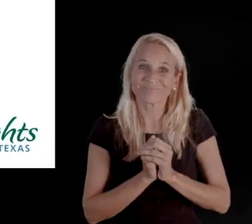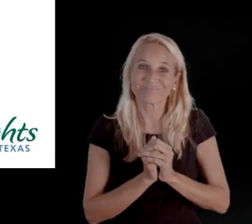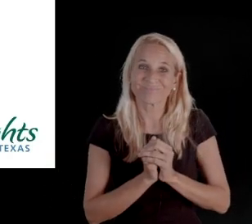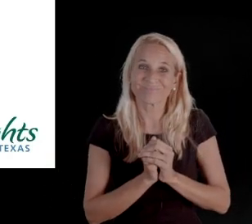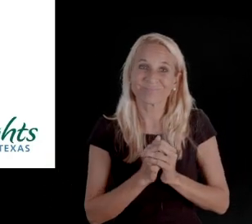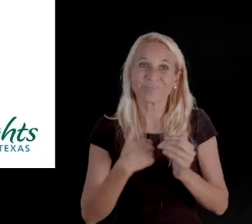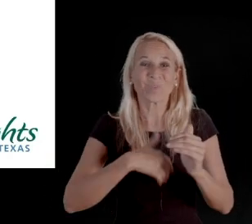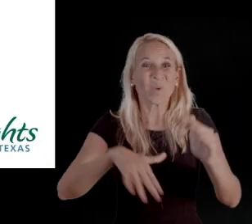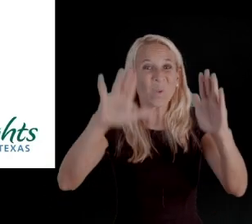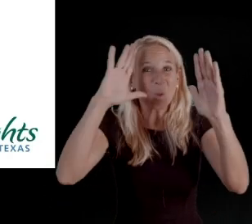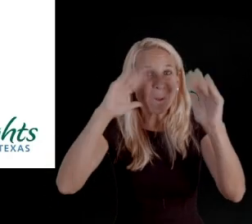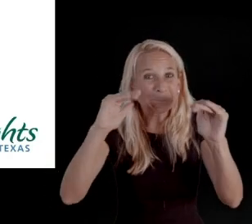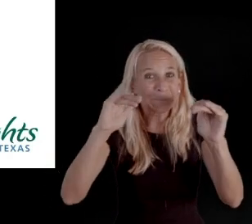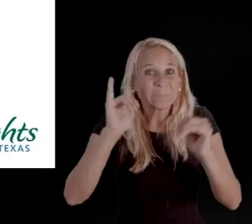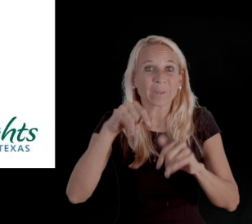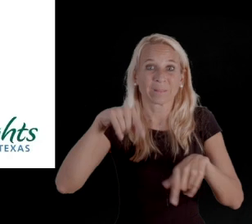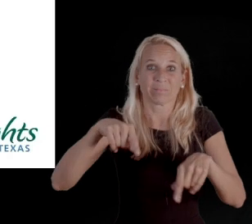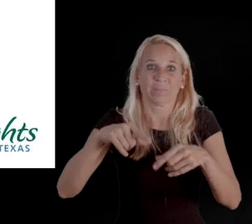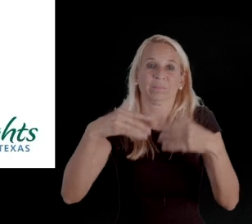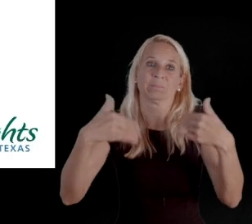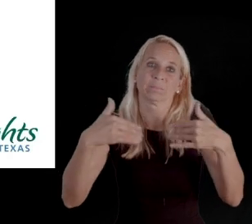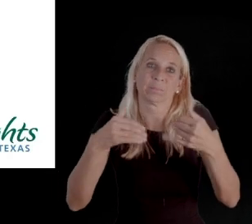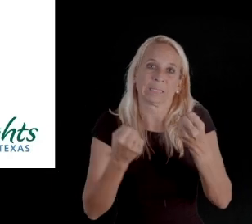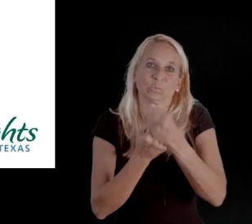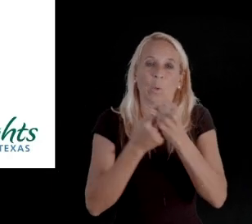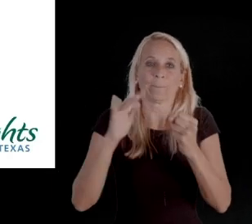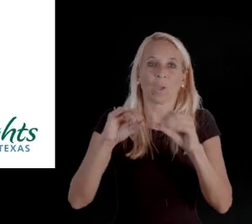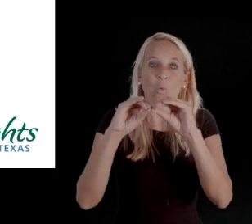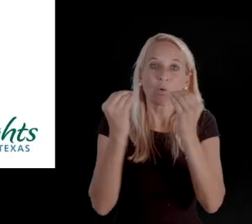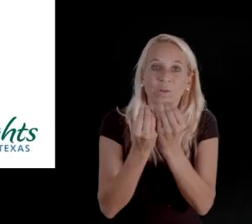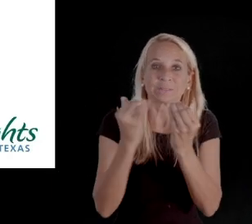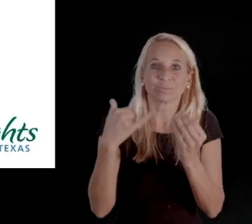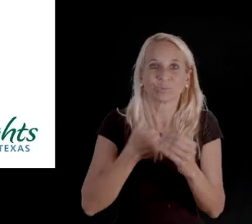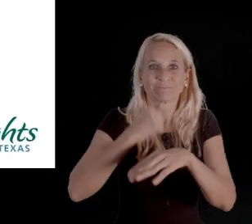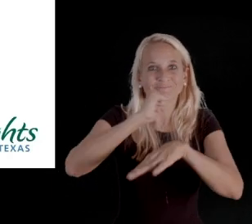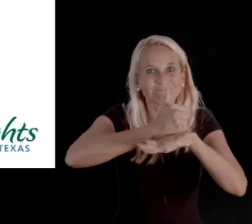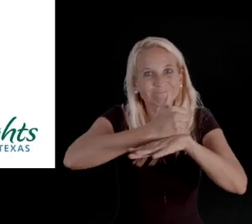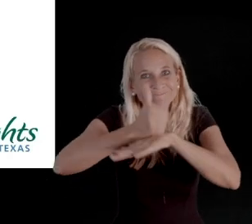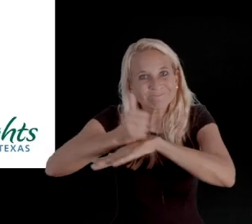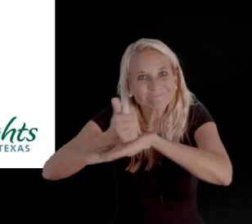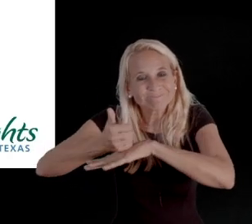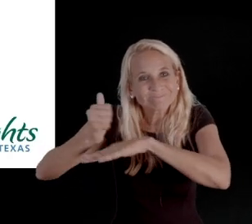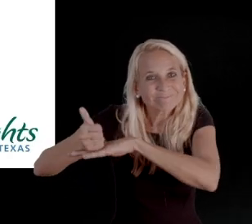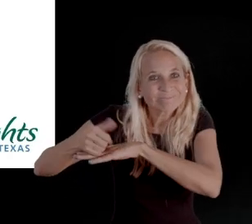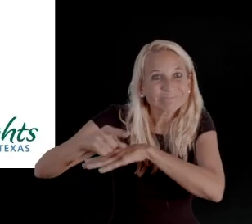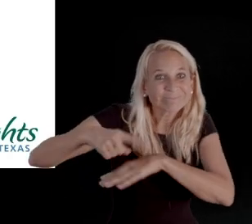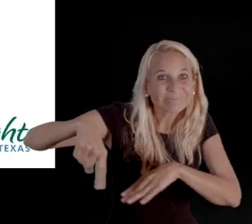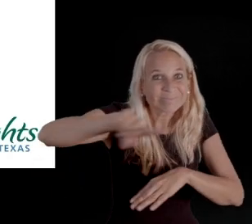We do hope, and this was supported by these organizations that we're